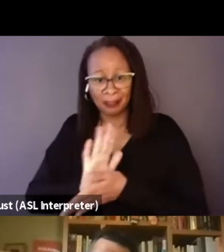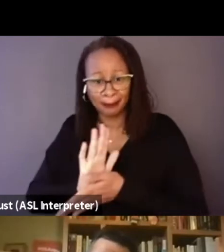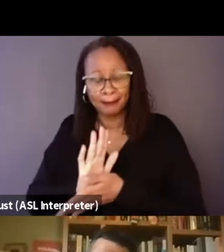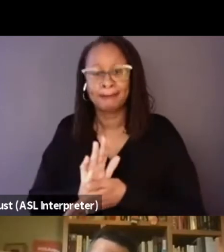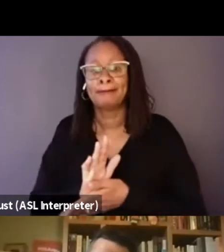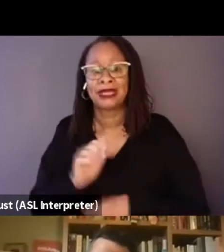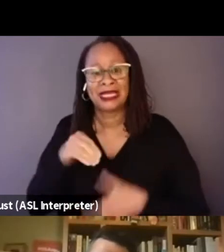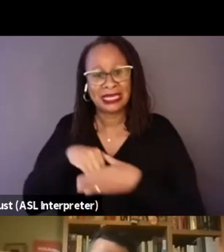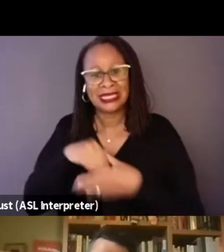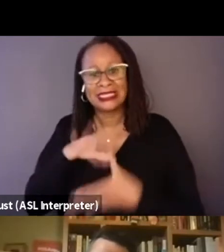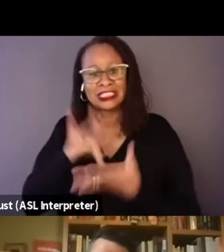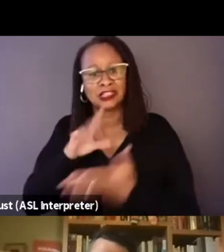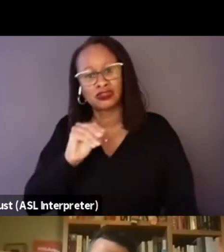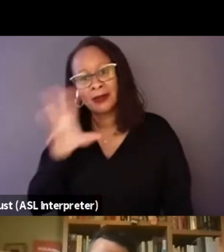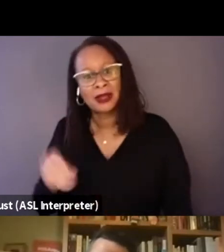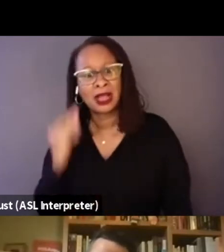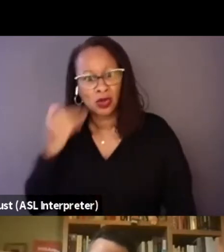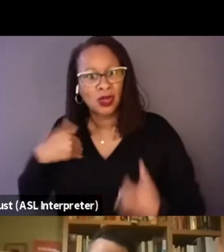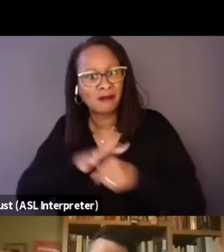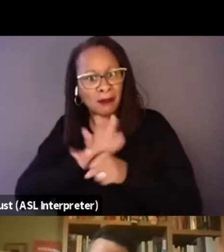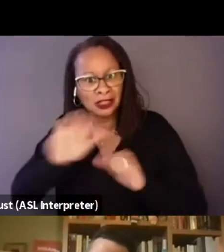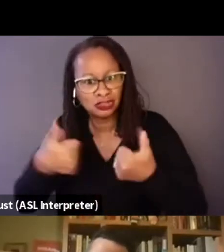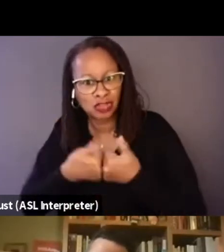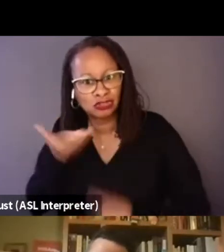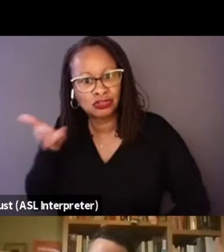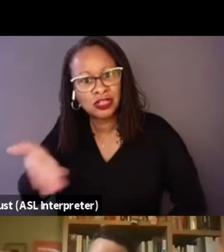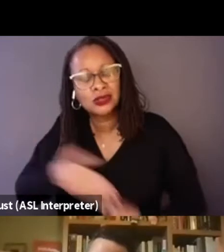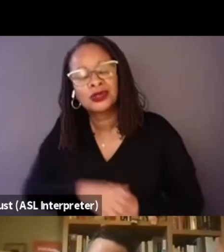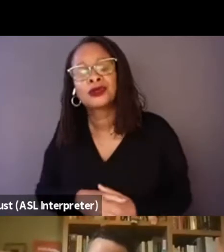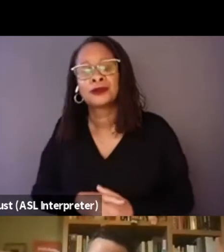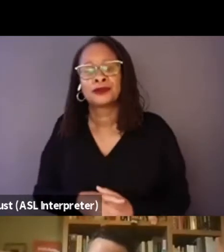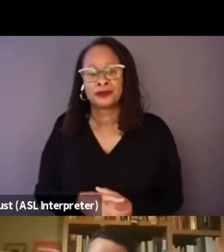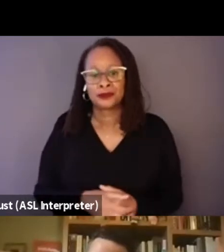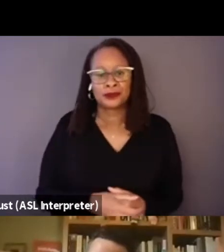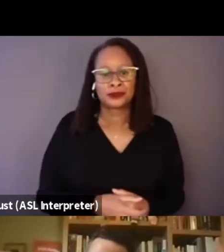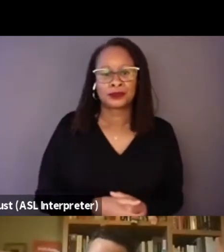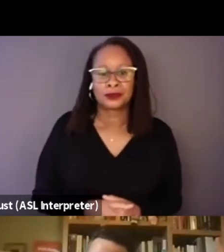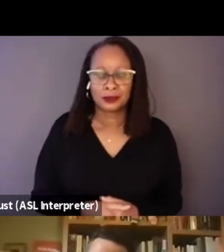I know there were plenty of them. Well, I think everything is a challenge